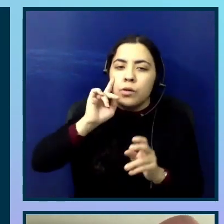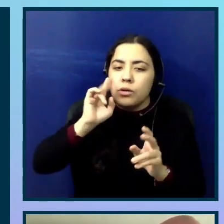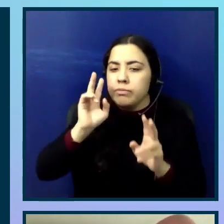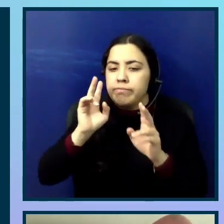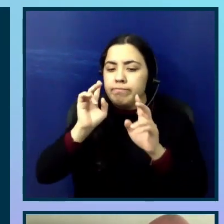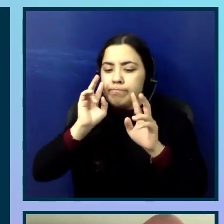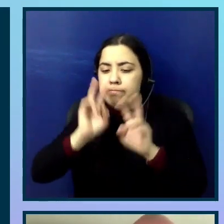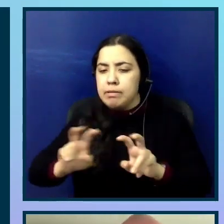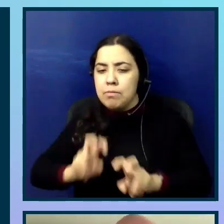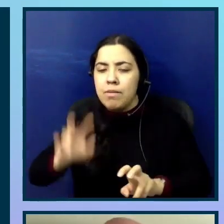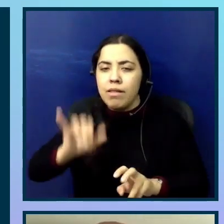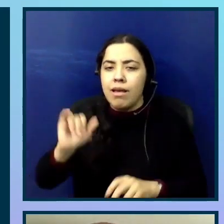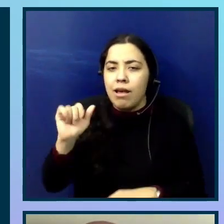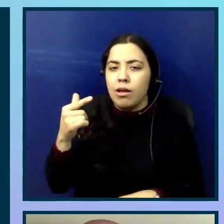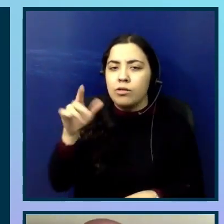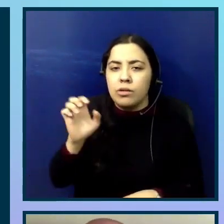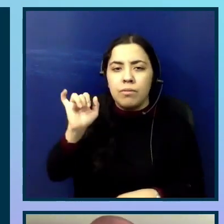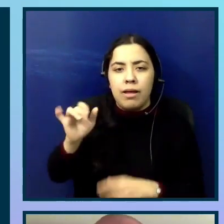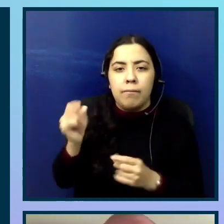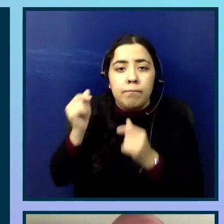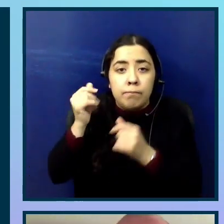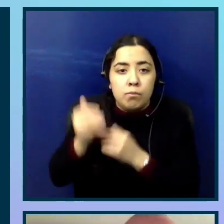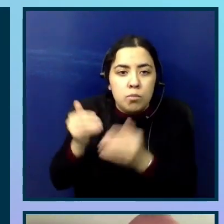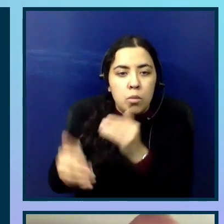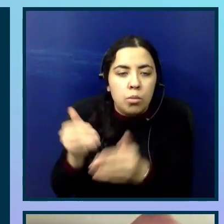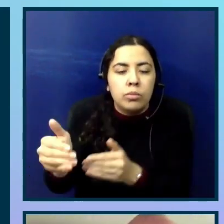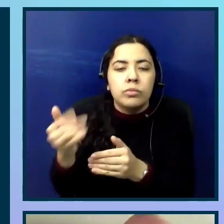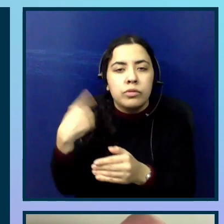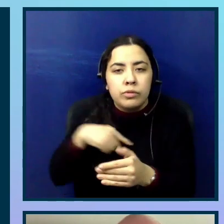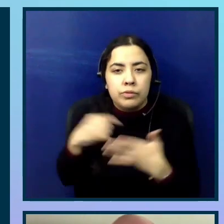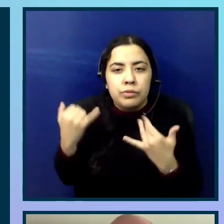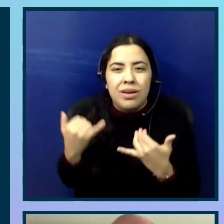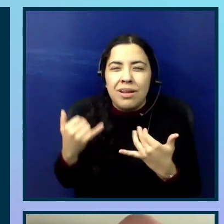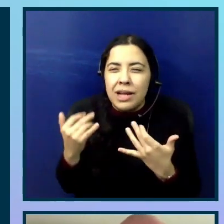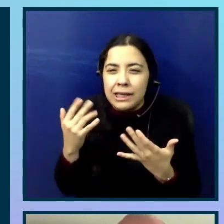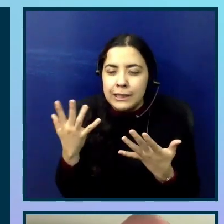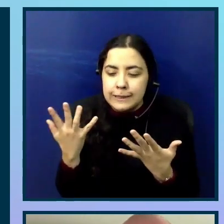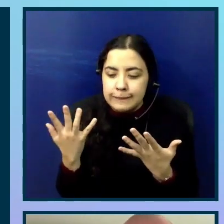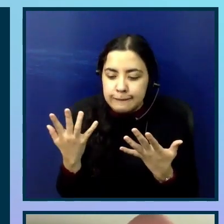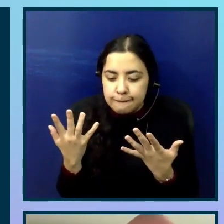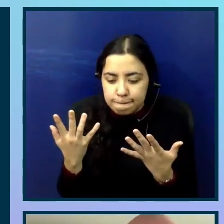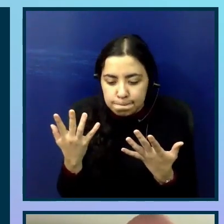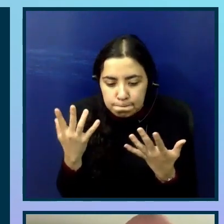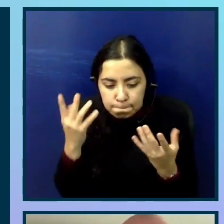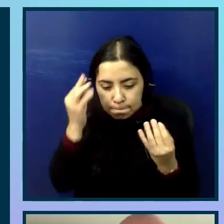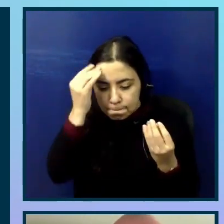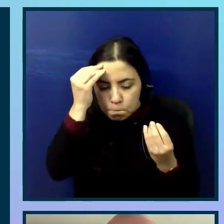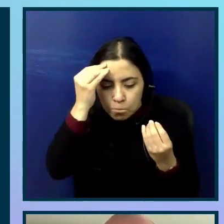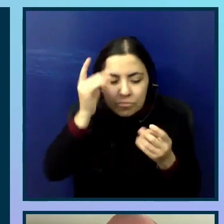We are in sort of test, evaluate, improve, deliver.